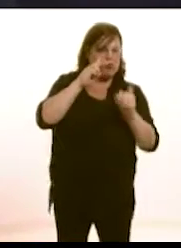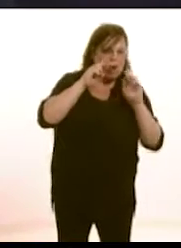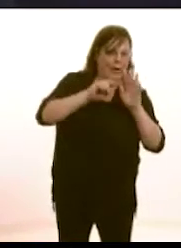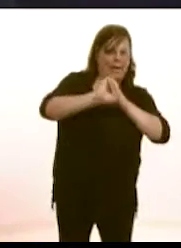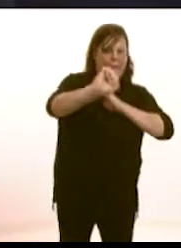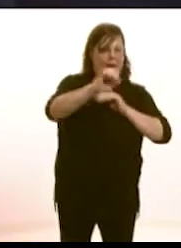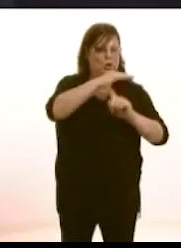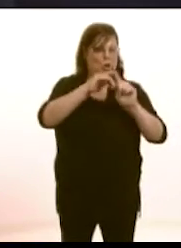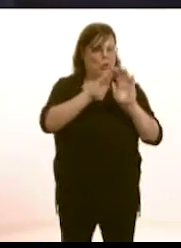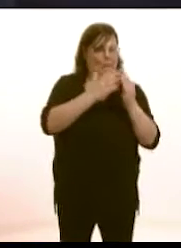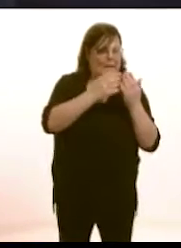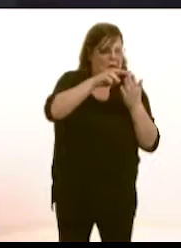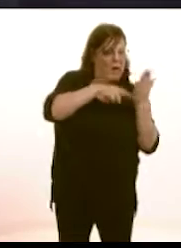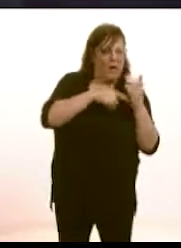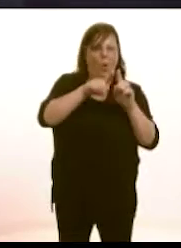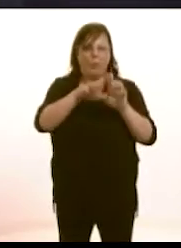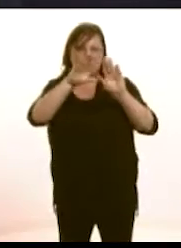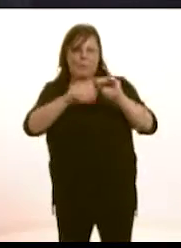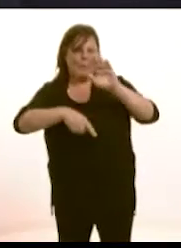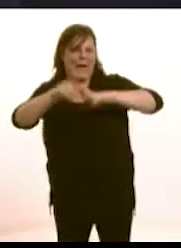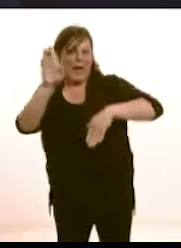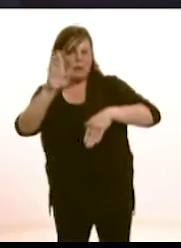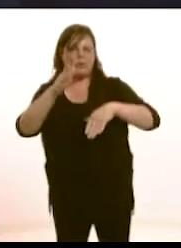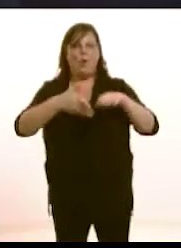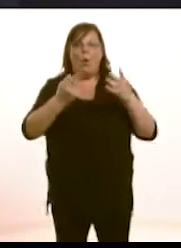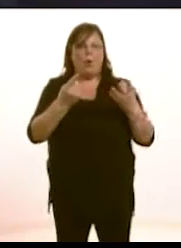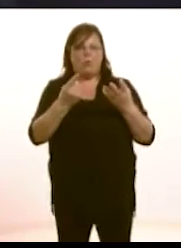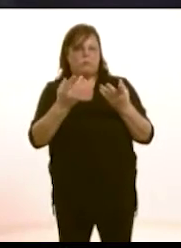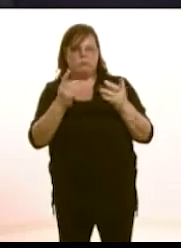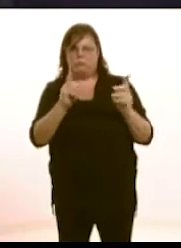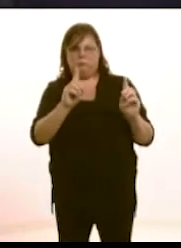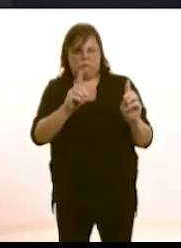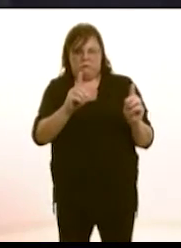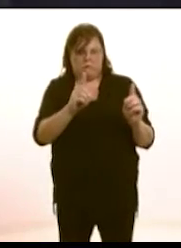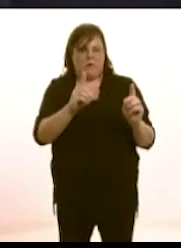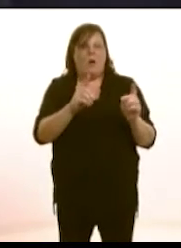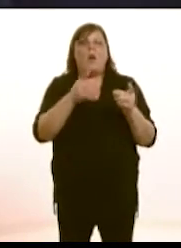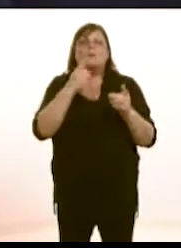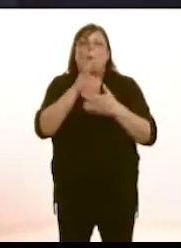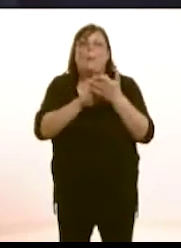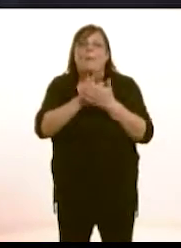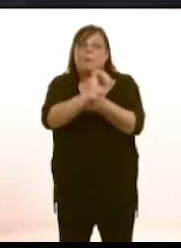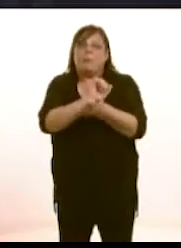can have up to five years in jail. Iím wondering if youíre taking this into consideration on a Gwent level and that itís